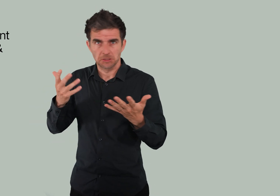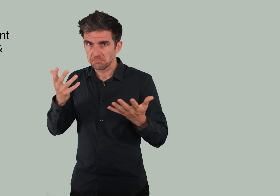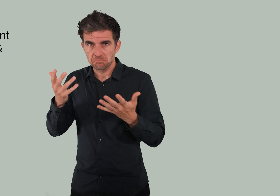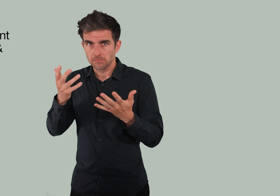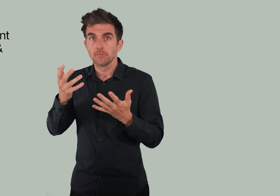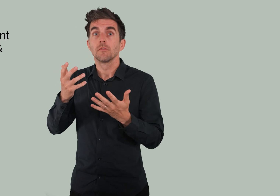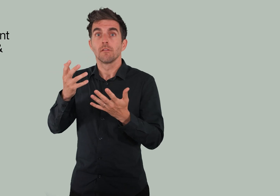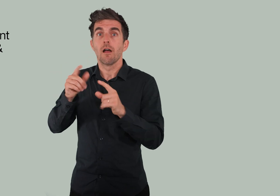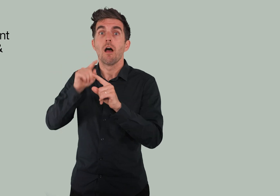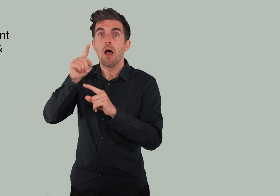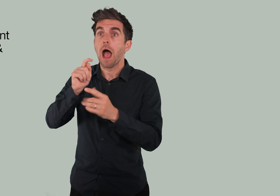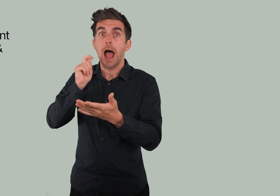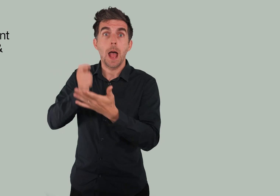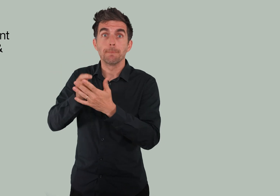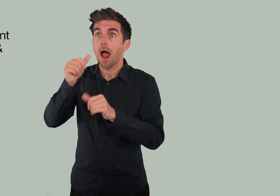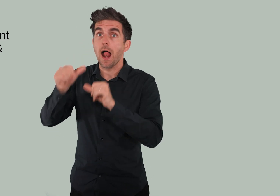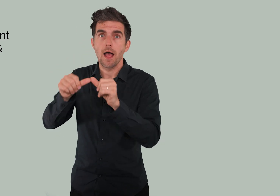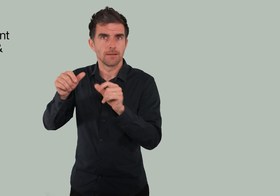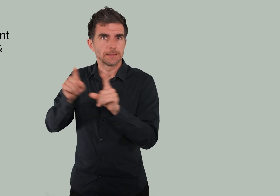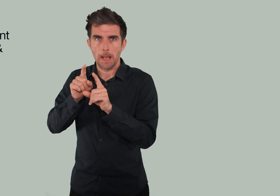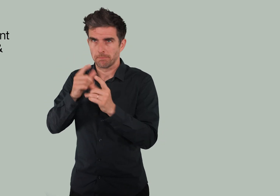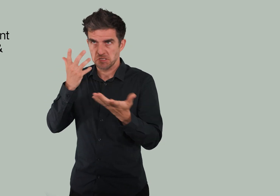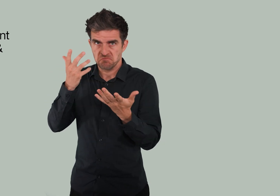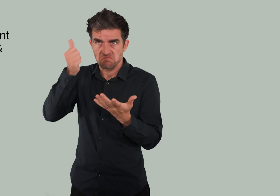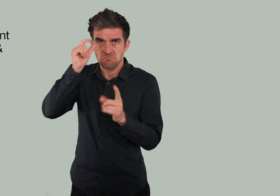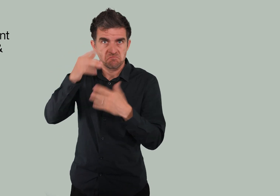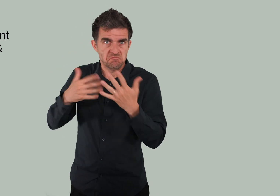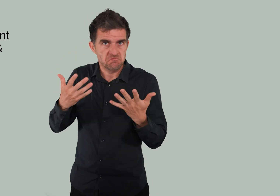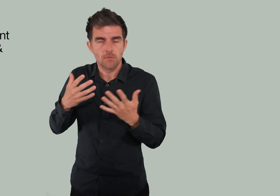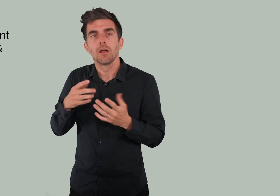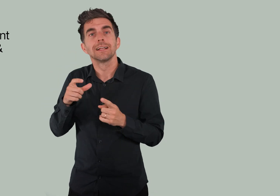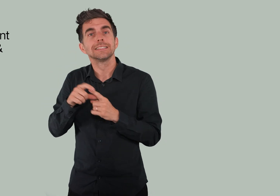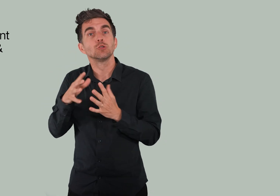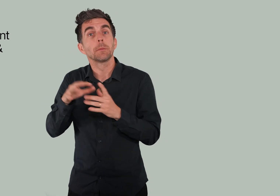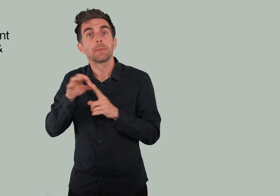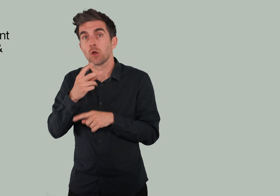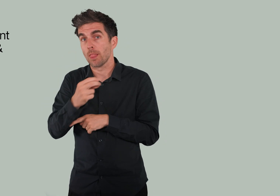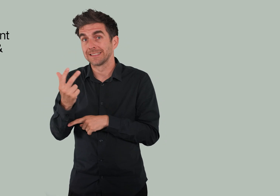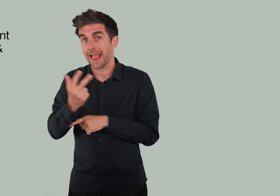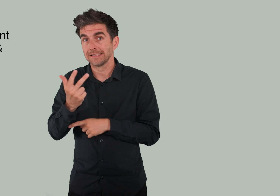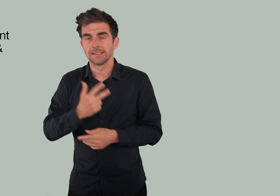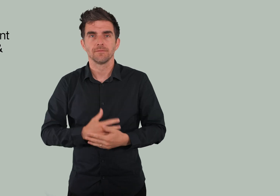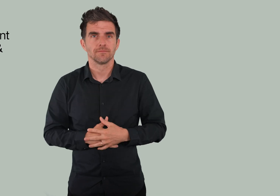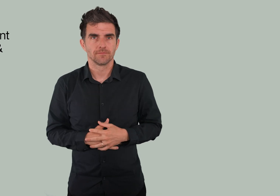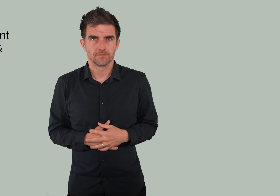understanding of the appeals process (DWP, 2018).